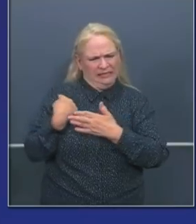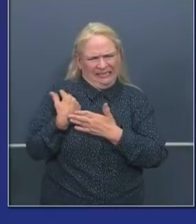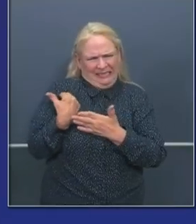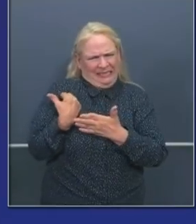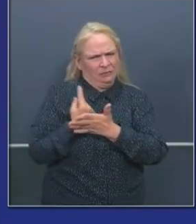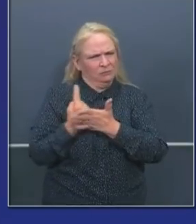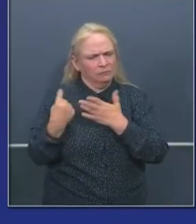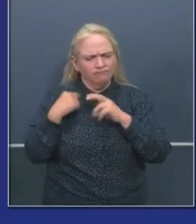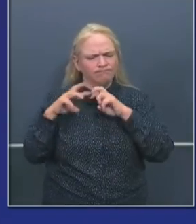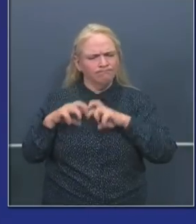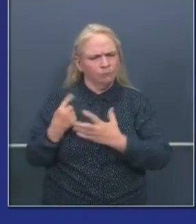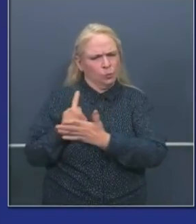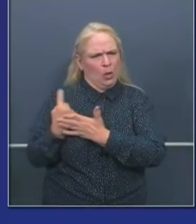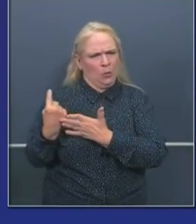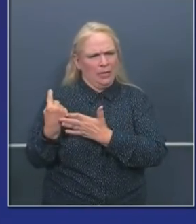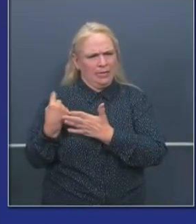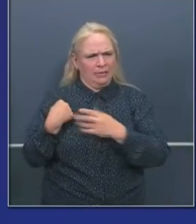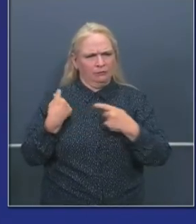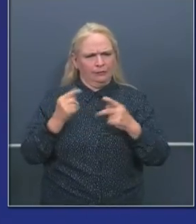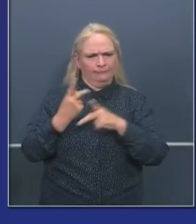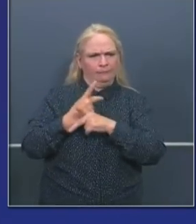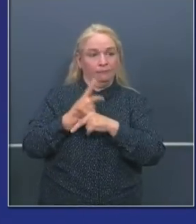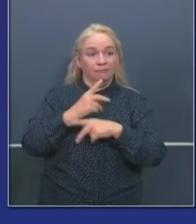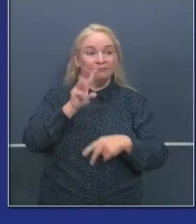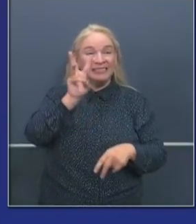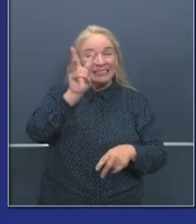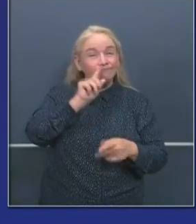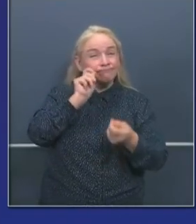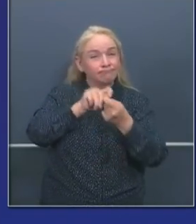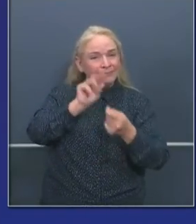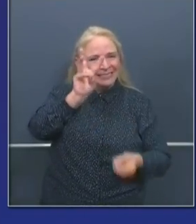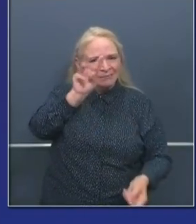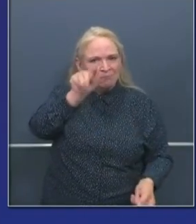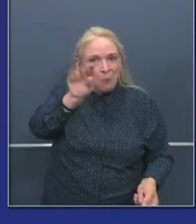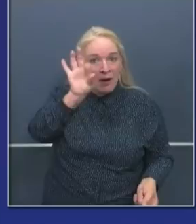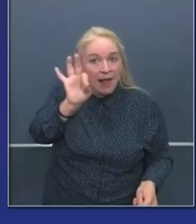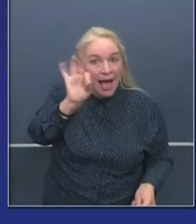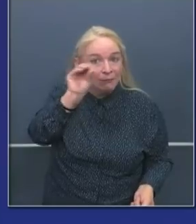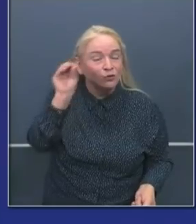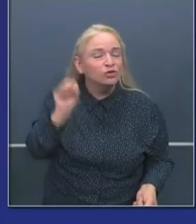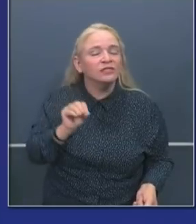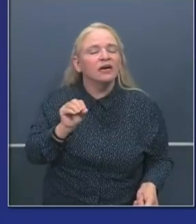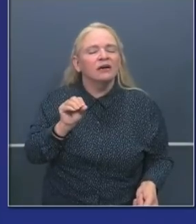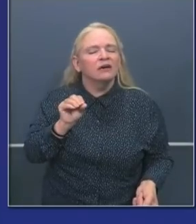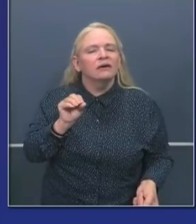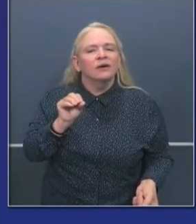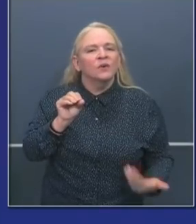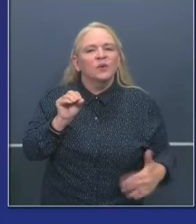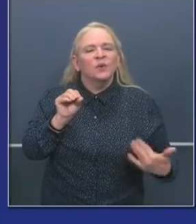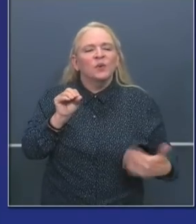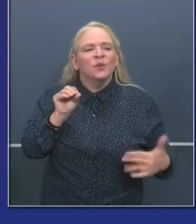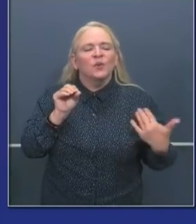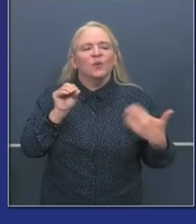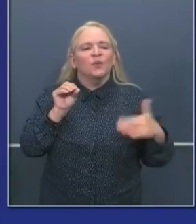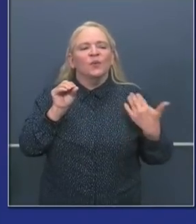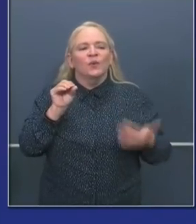ONLY OVER A 14 SOMEDAY PERIOD BUT OVER THE LAST SEVEN DAYS,